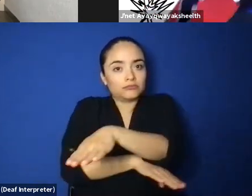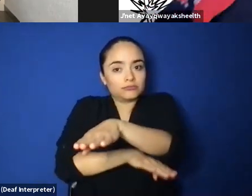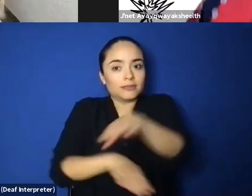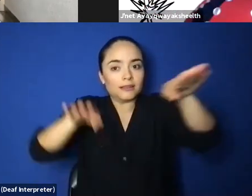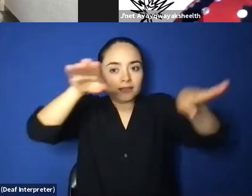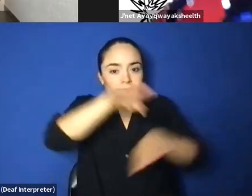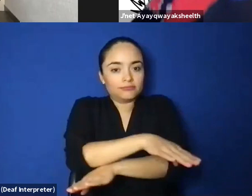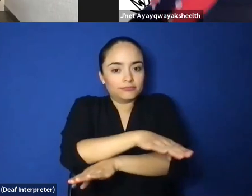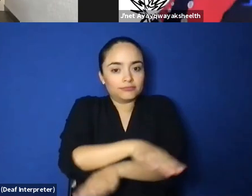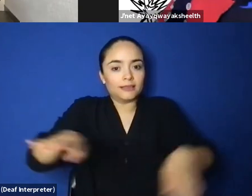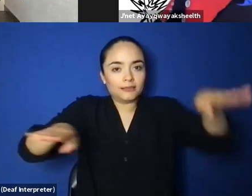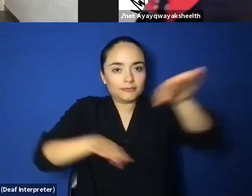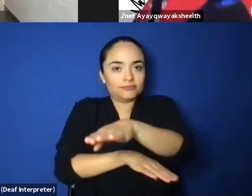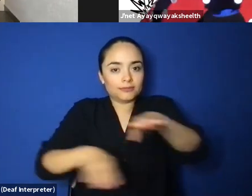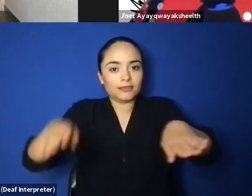Criss-